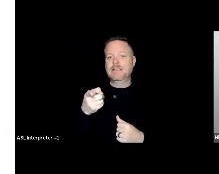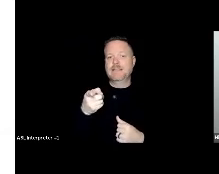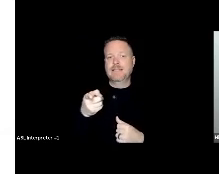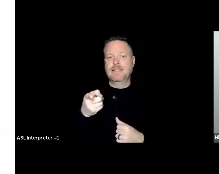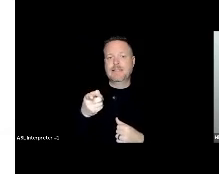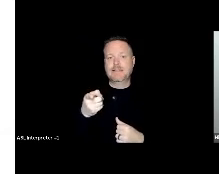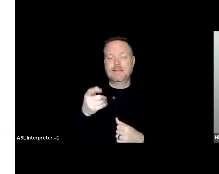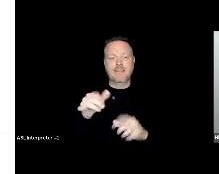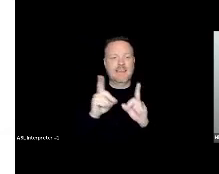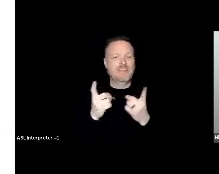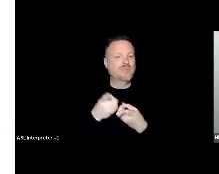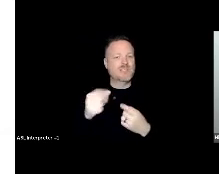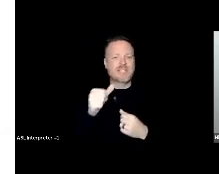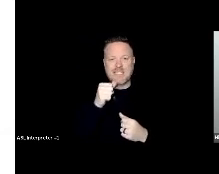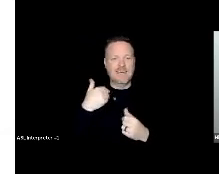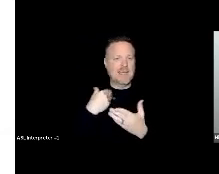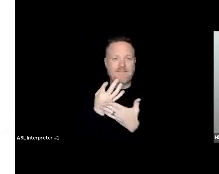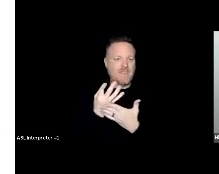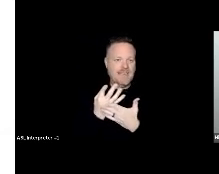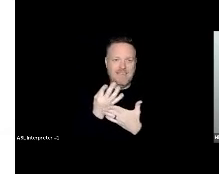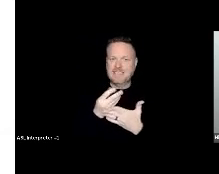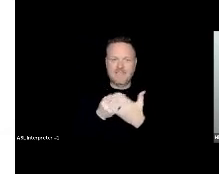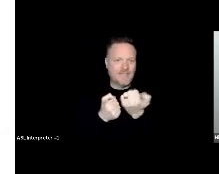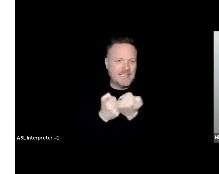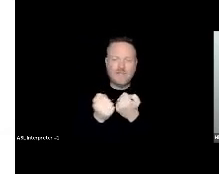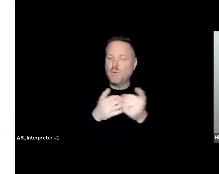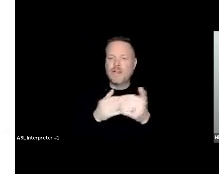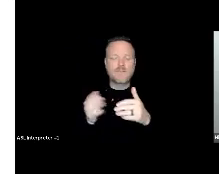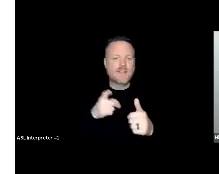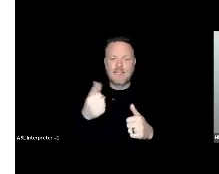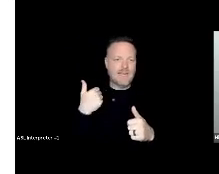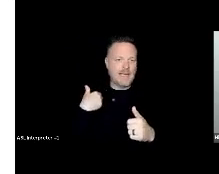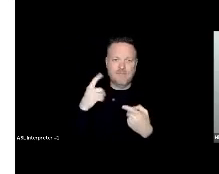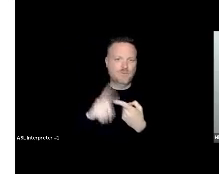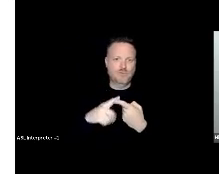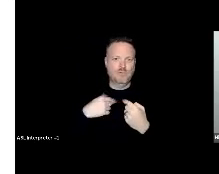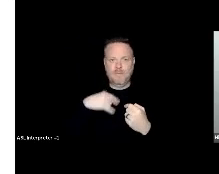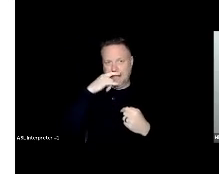the finance, the funding, whatever, to have him in the district.